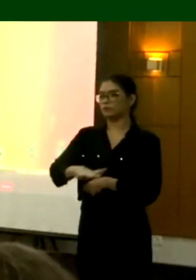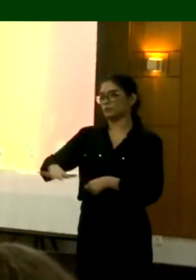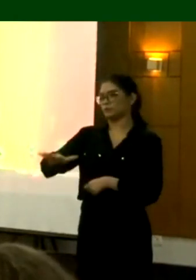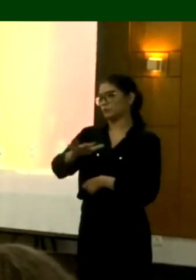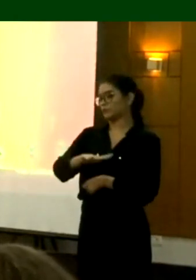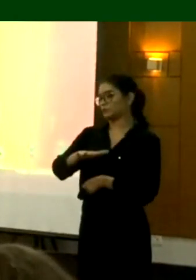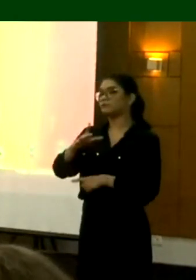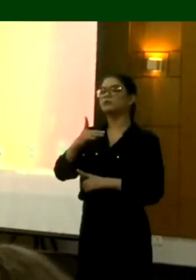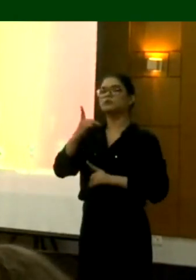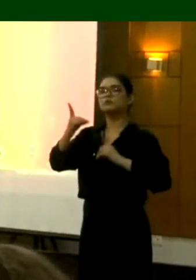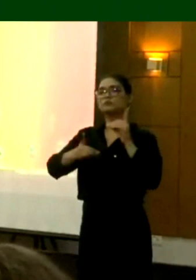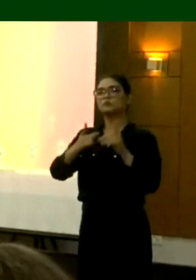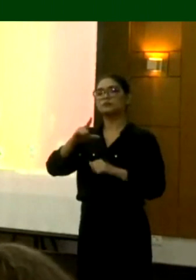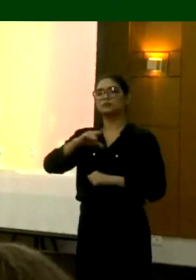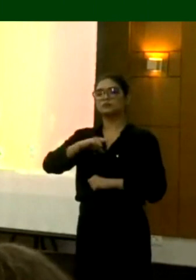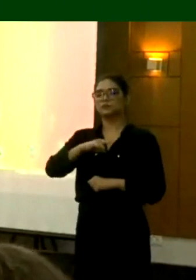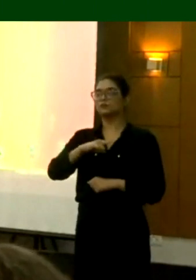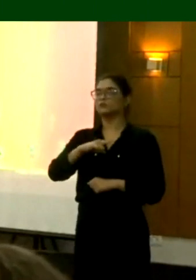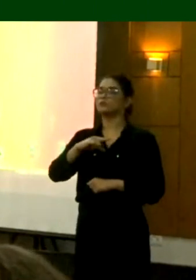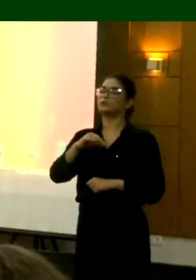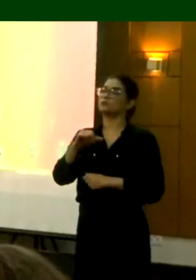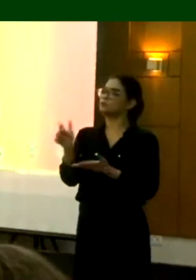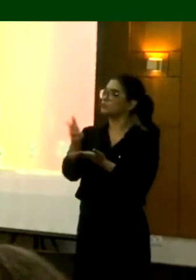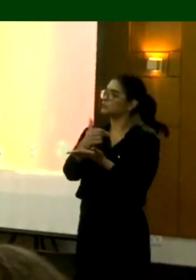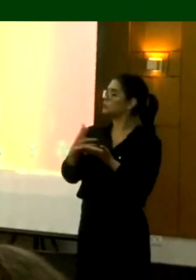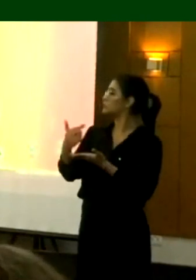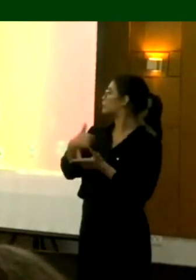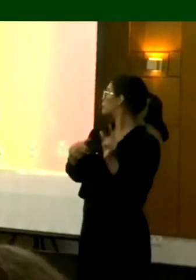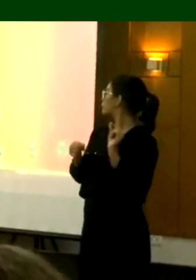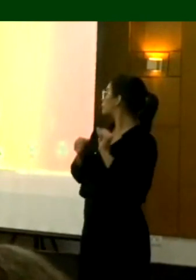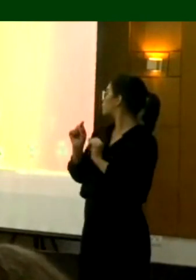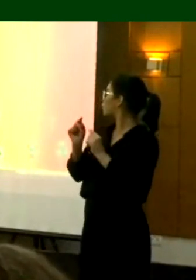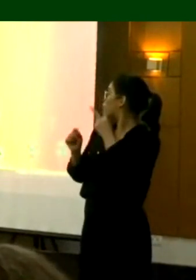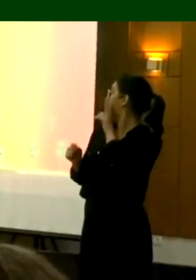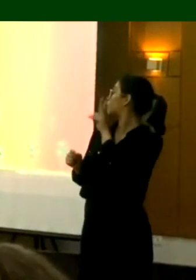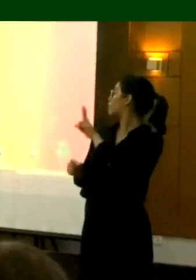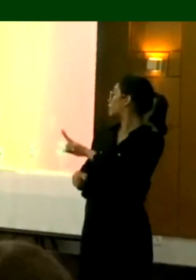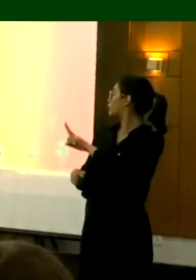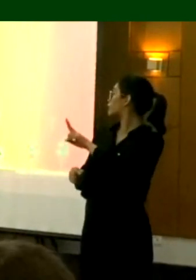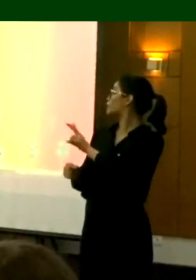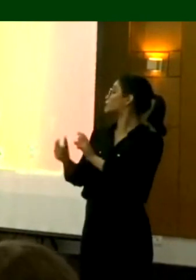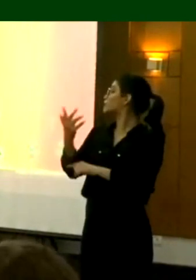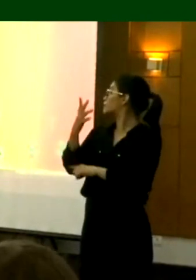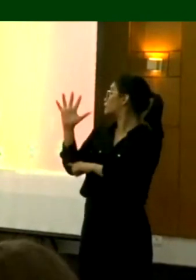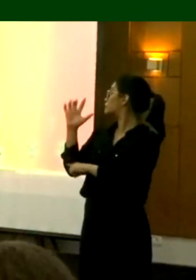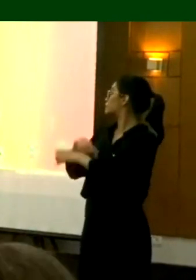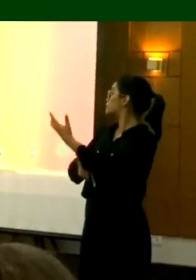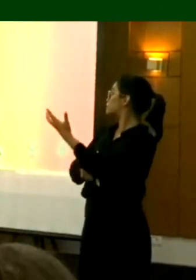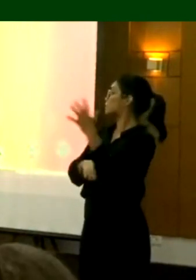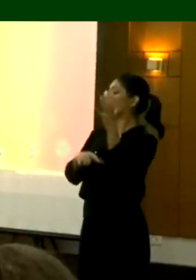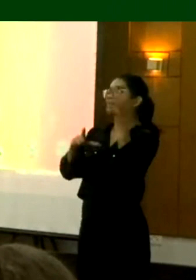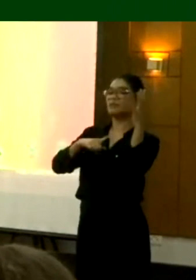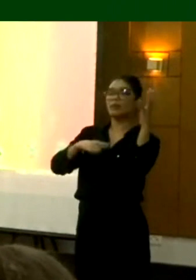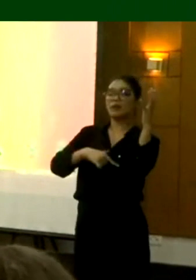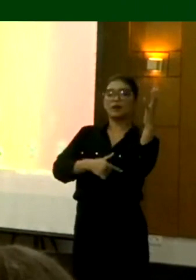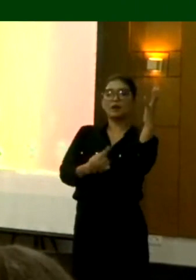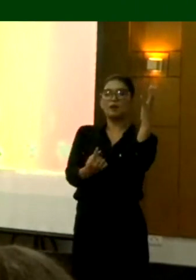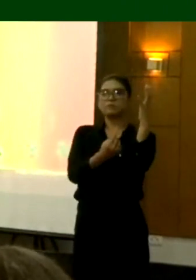is a mosaic that I have a forest area I see that in the Amazon there are trees that reach fifty meters in height,